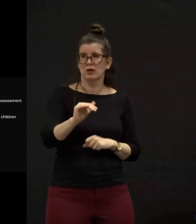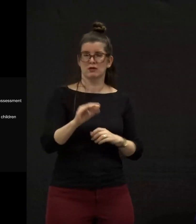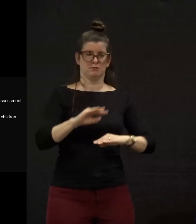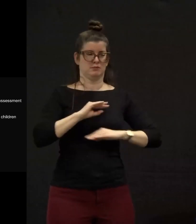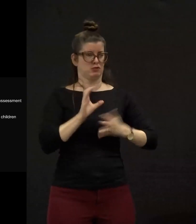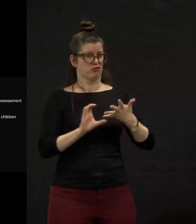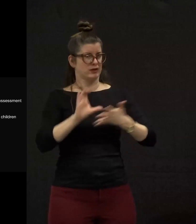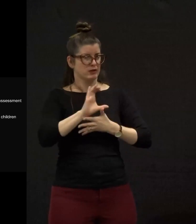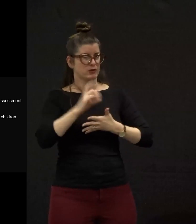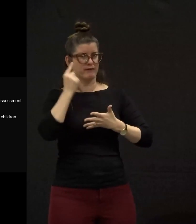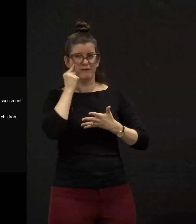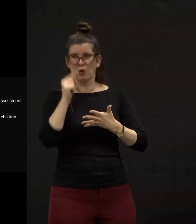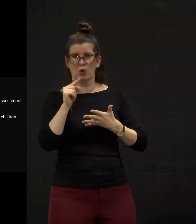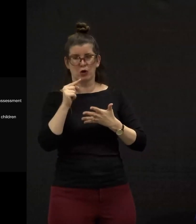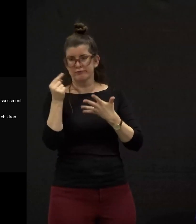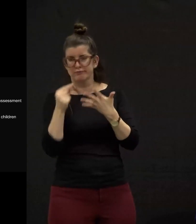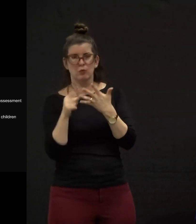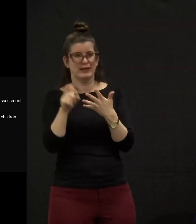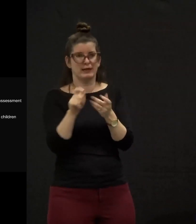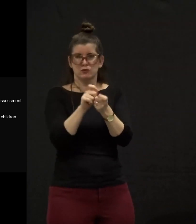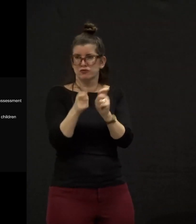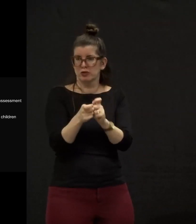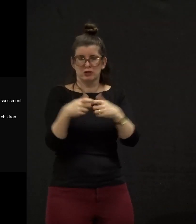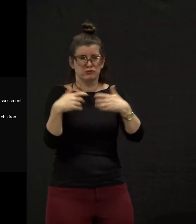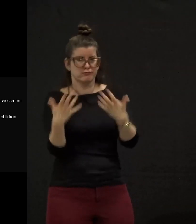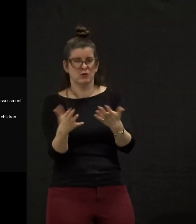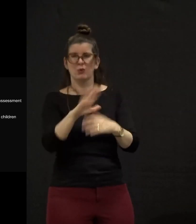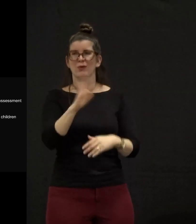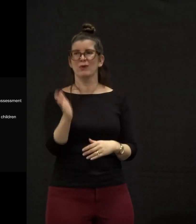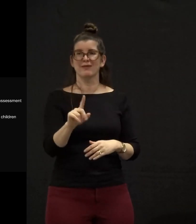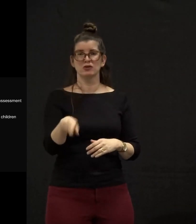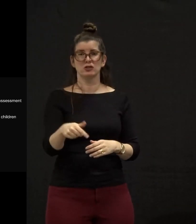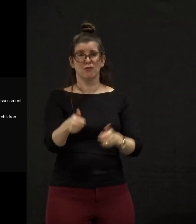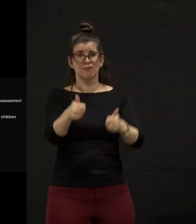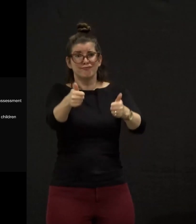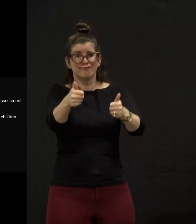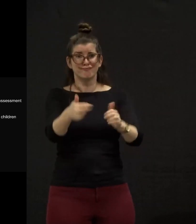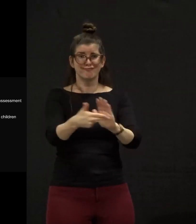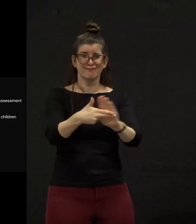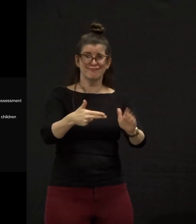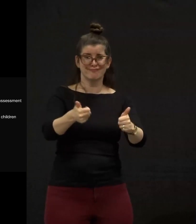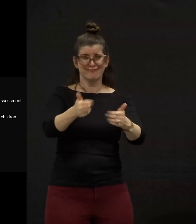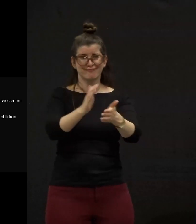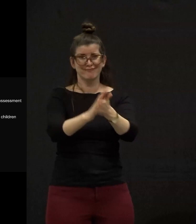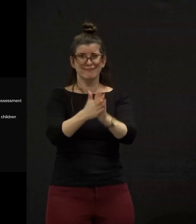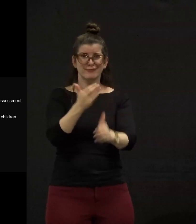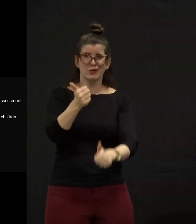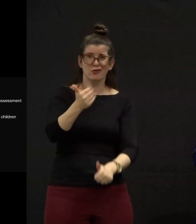and we know things need to change. We would never just send the child back out, well there you go, deal with this. No, we would say,